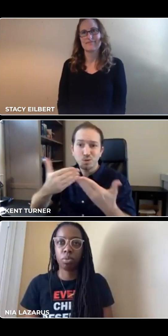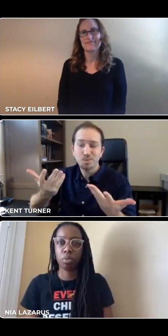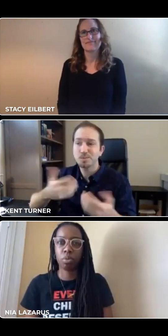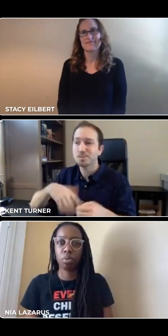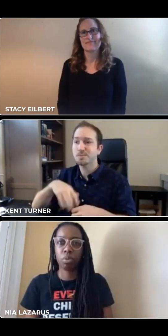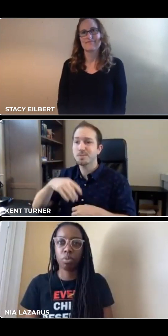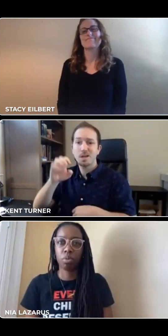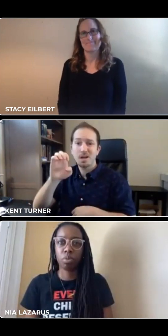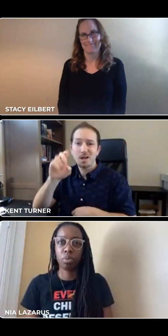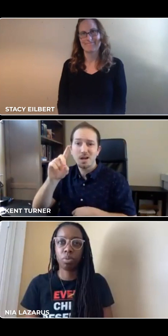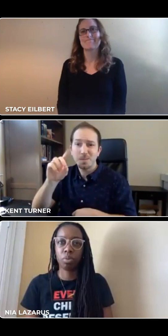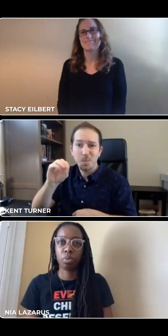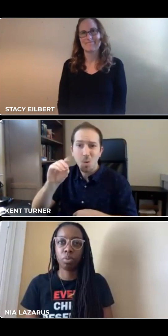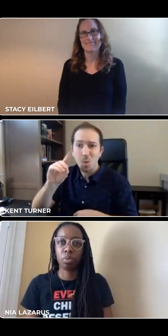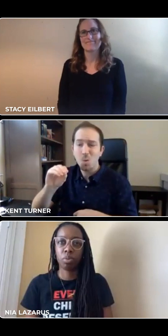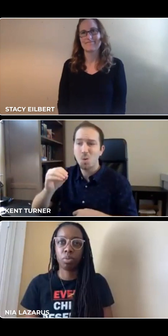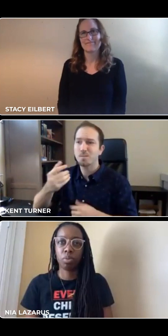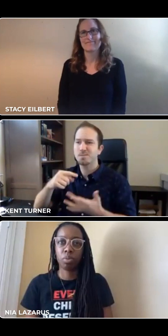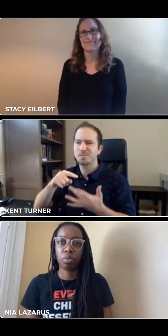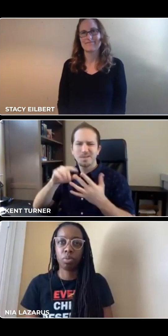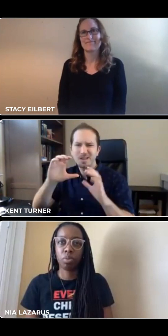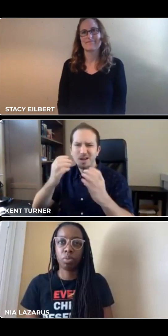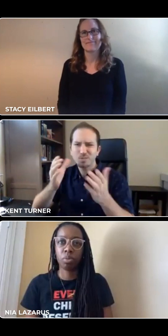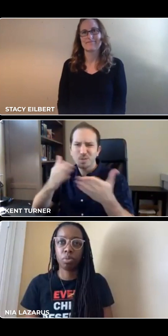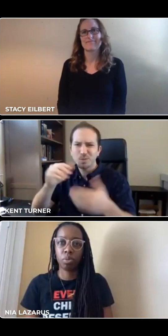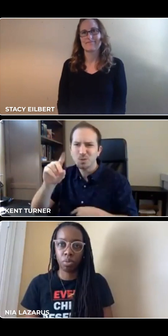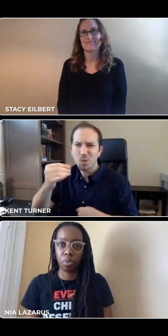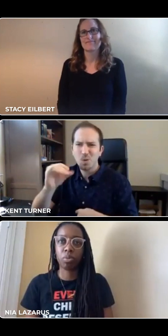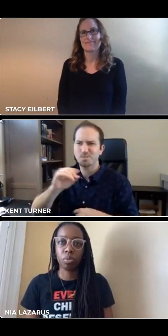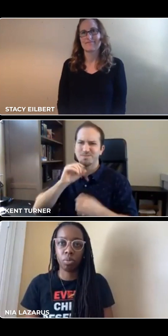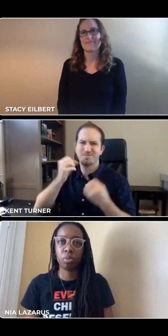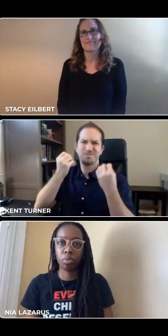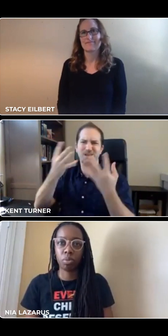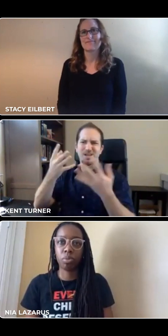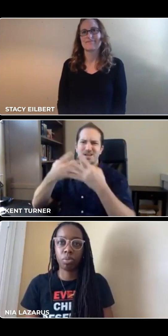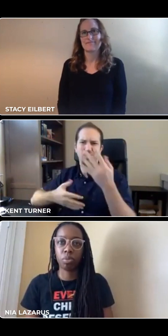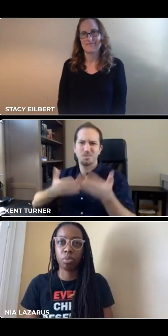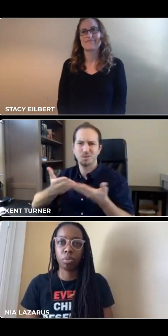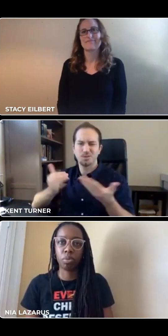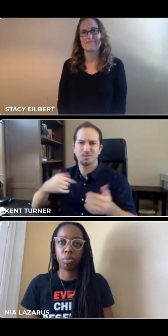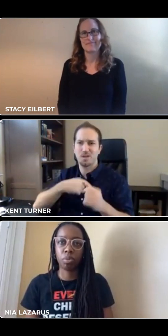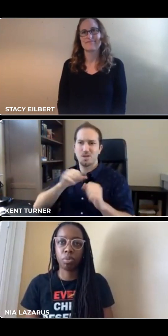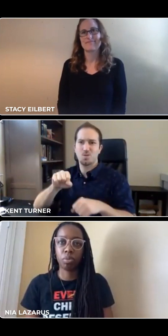that content. They're having to figure out Google Classroom, for example. Class Dojo